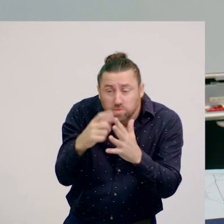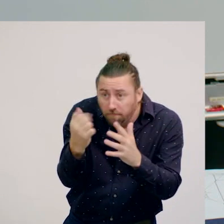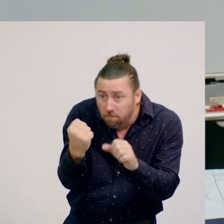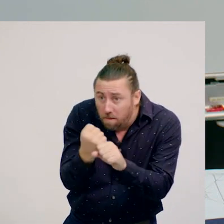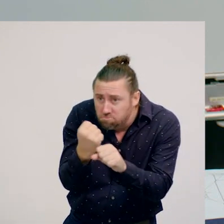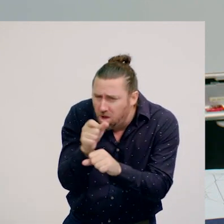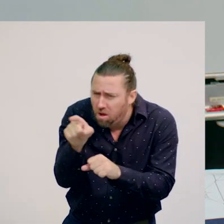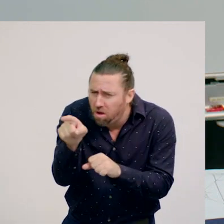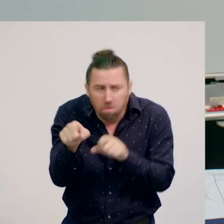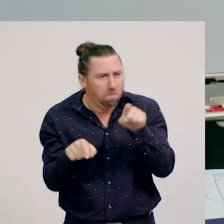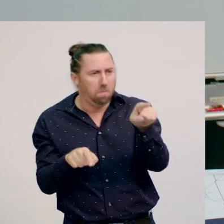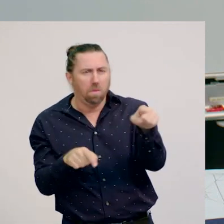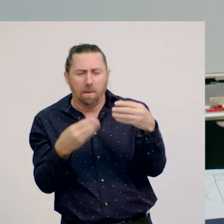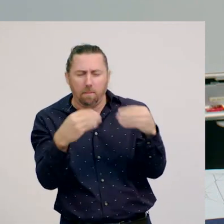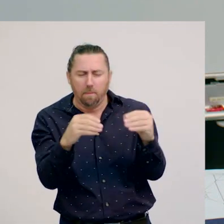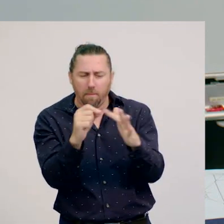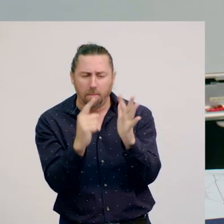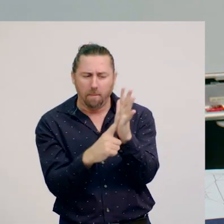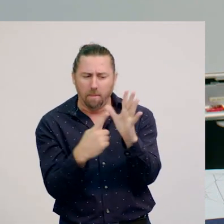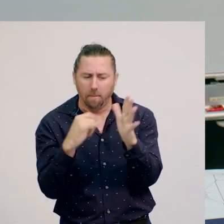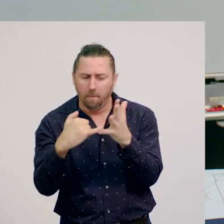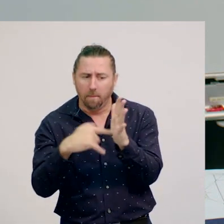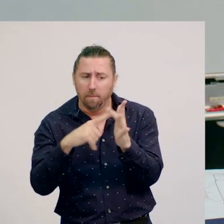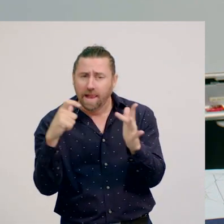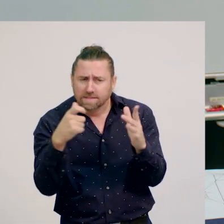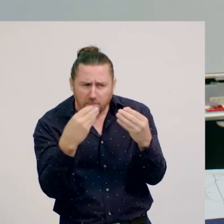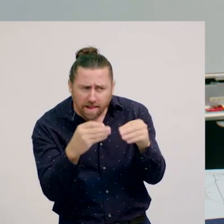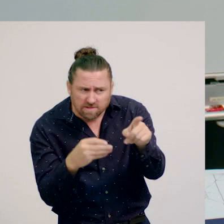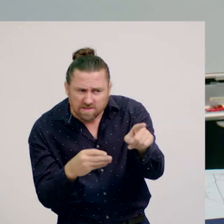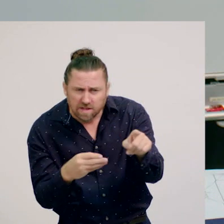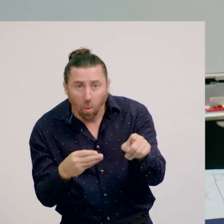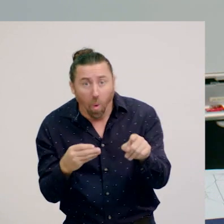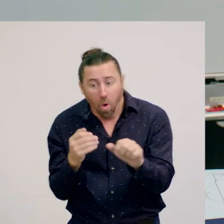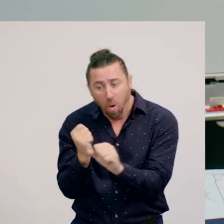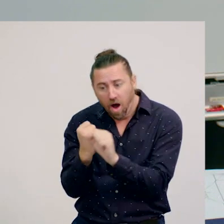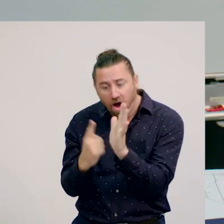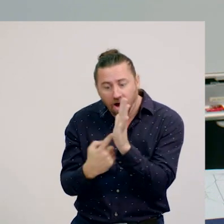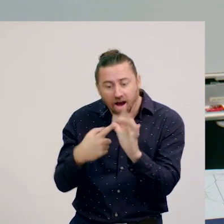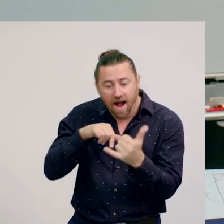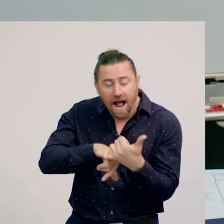Can you see something made of plastic? Something made of glass?